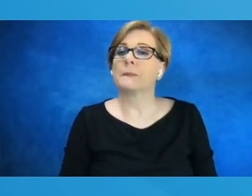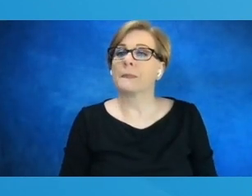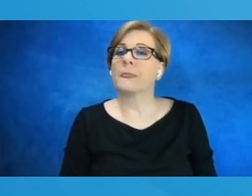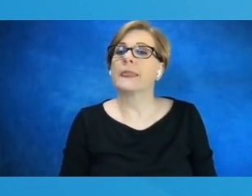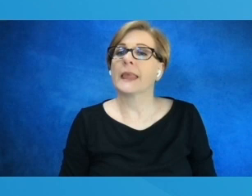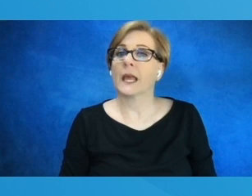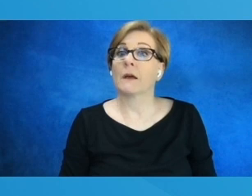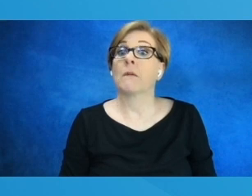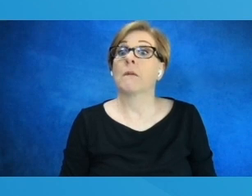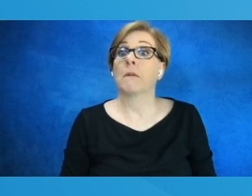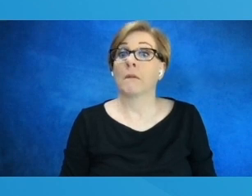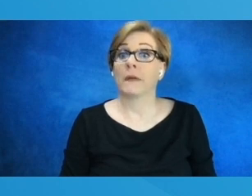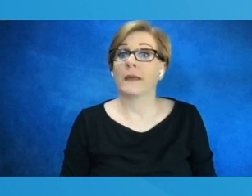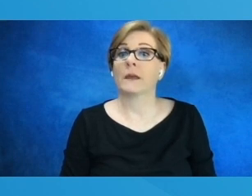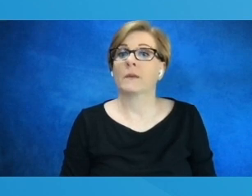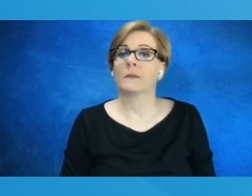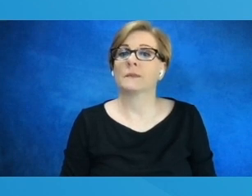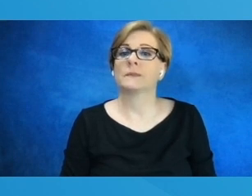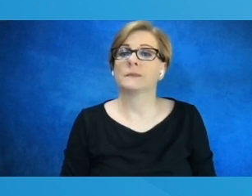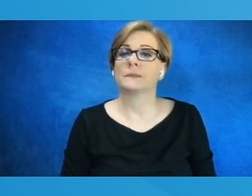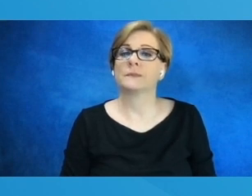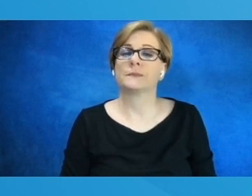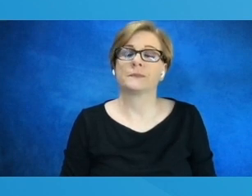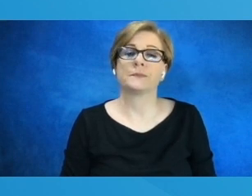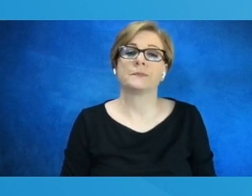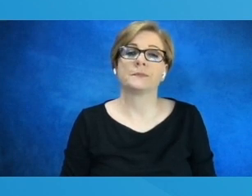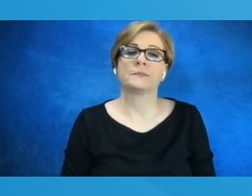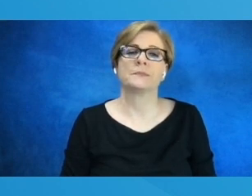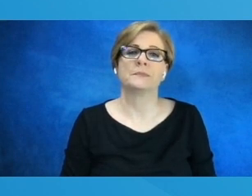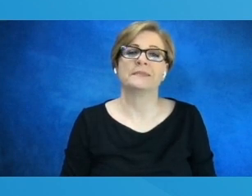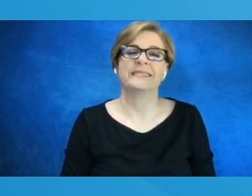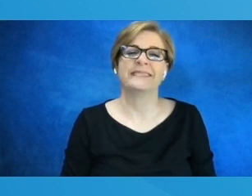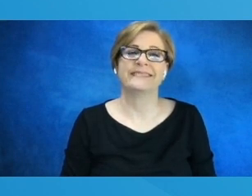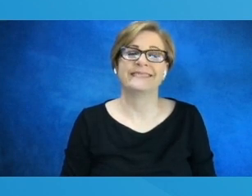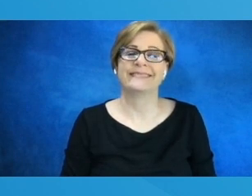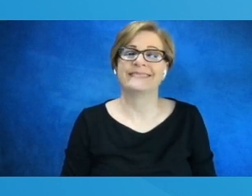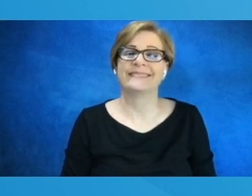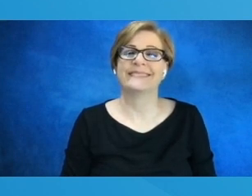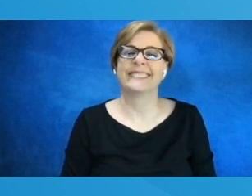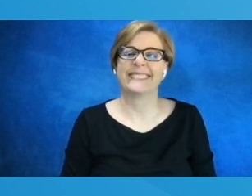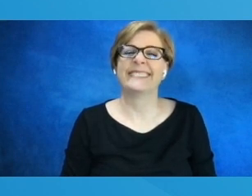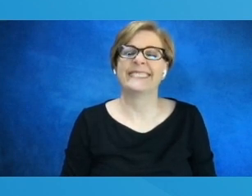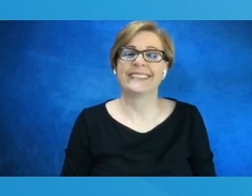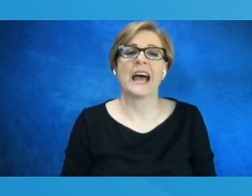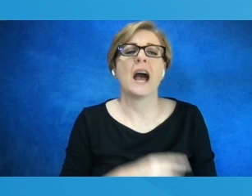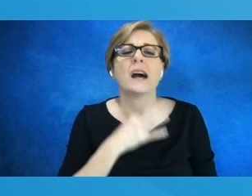I'm curious to hear what you wonder about Bradford's choices.